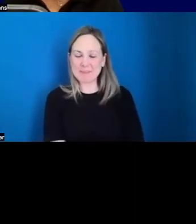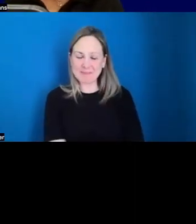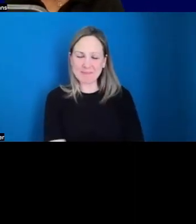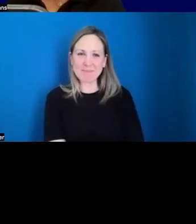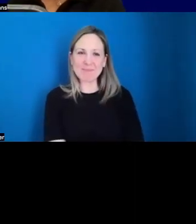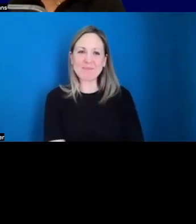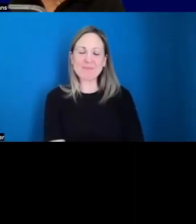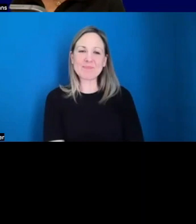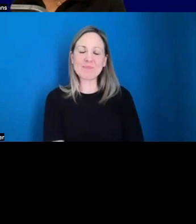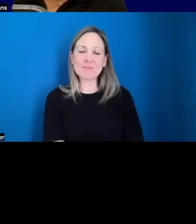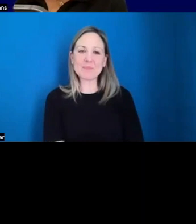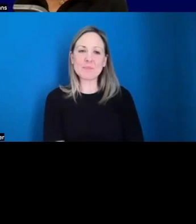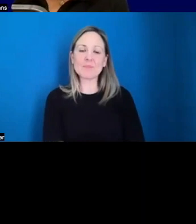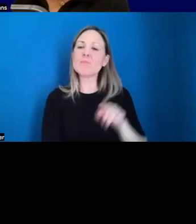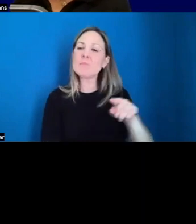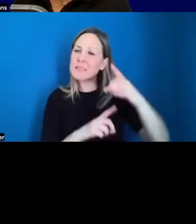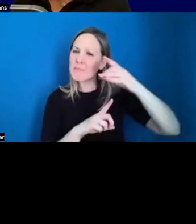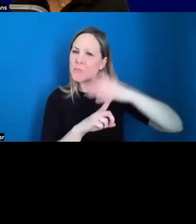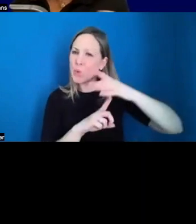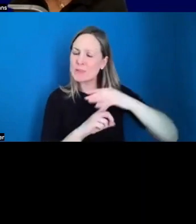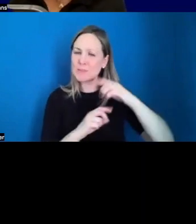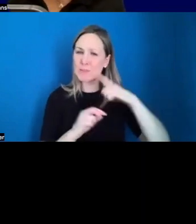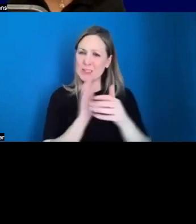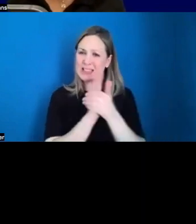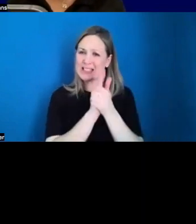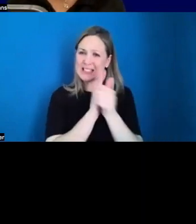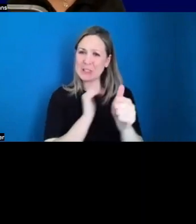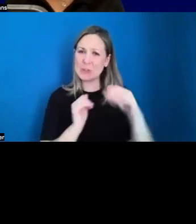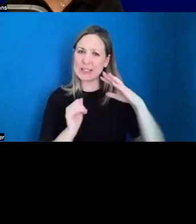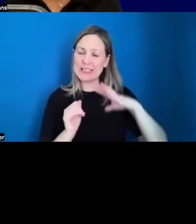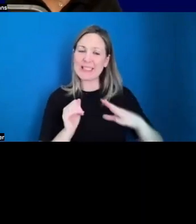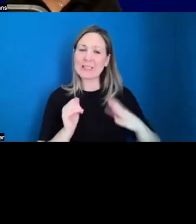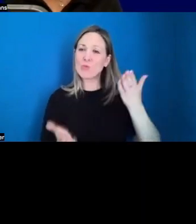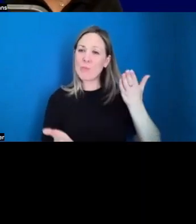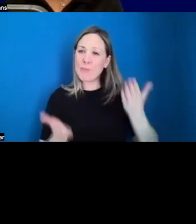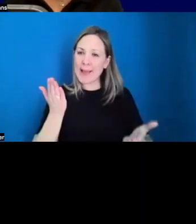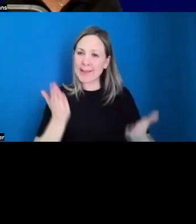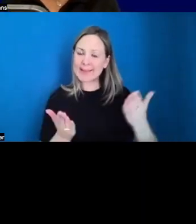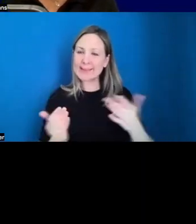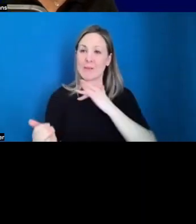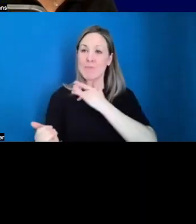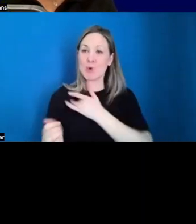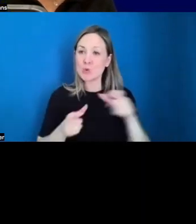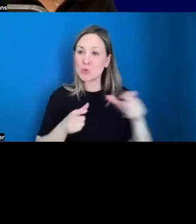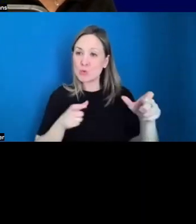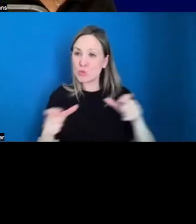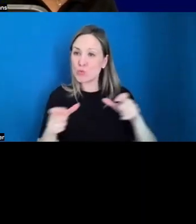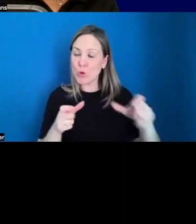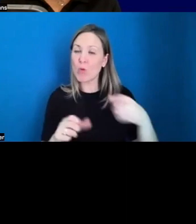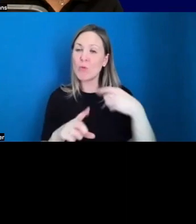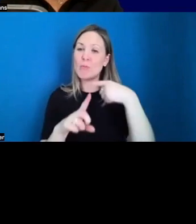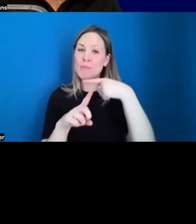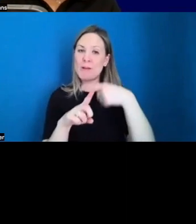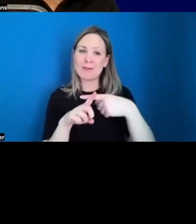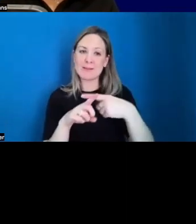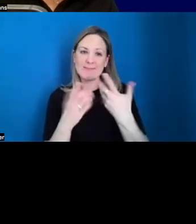the skills require rebalancing emotional control and the control of using these skills would